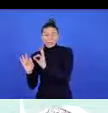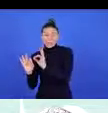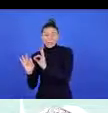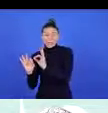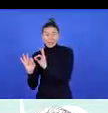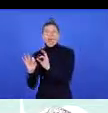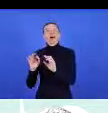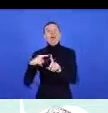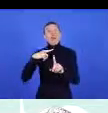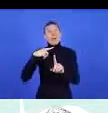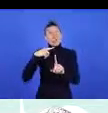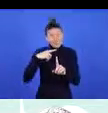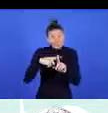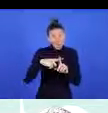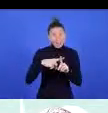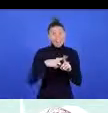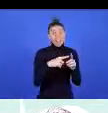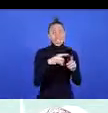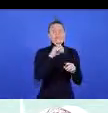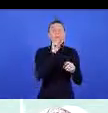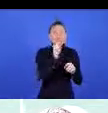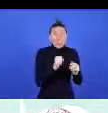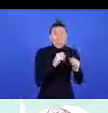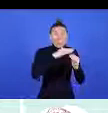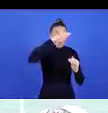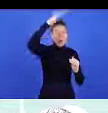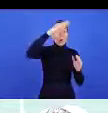The answer is 20 percent. The numbers are going